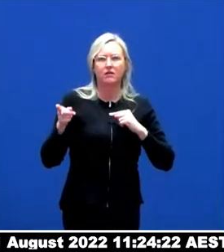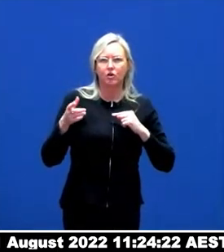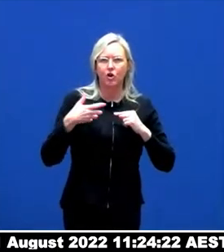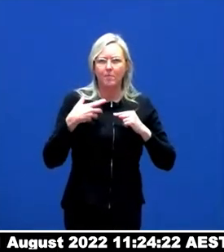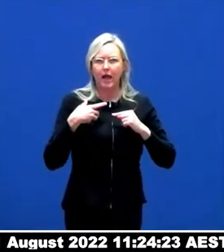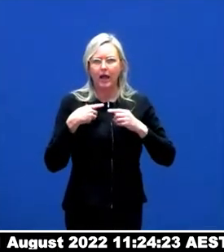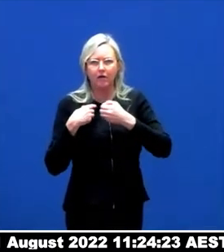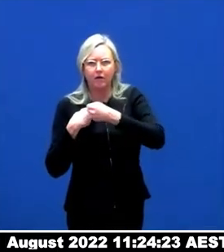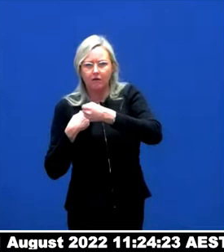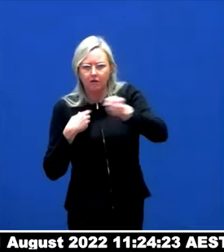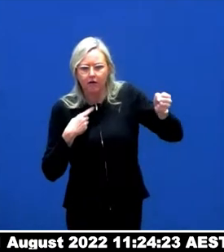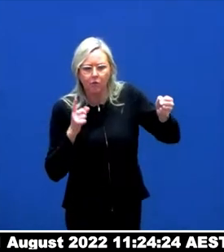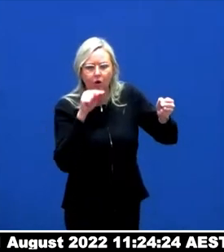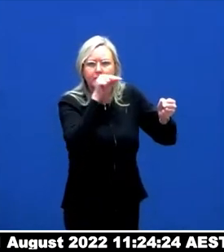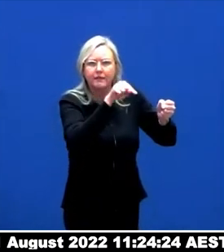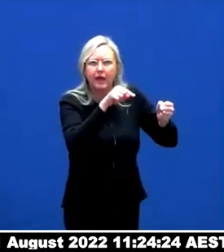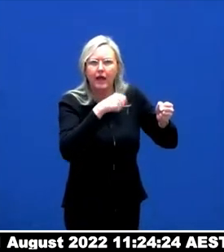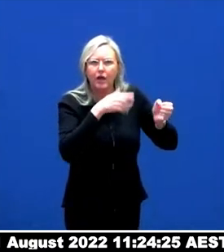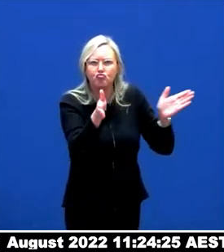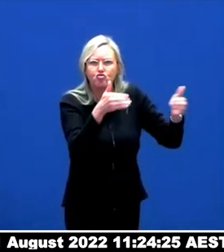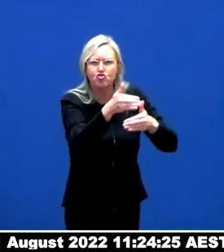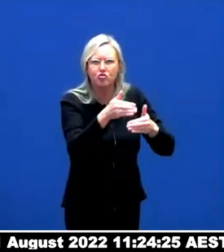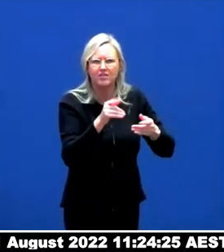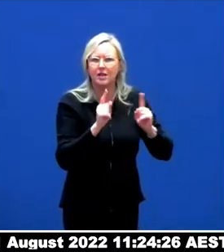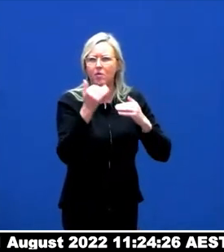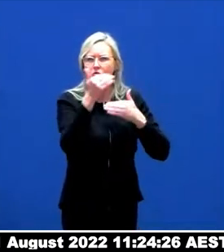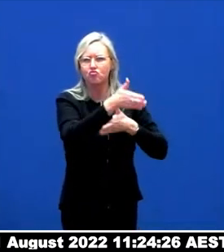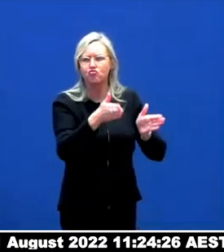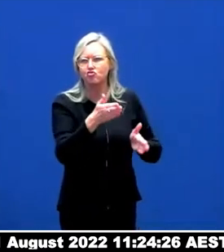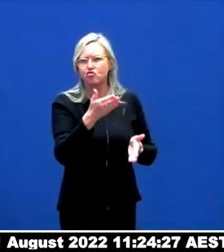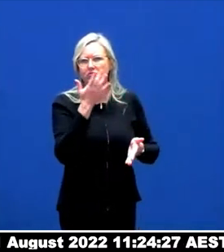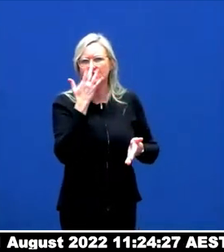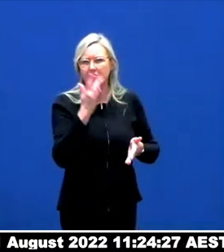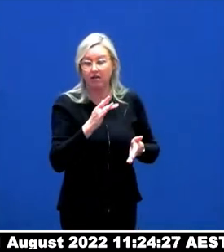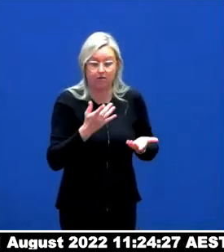the room. If the room smelt a bit, that was natural because it hasn't been rented out for